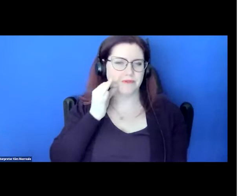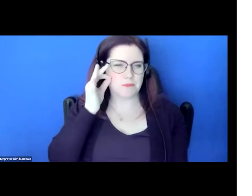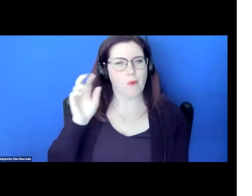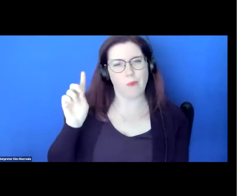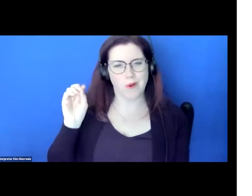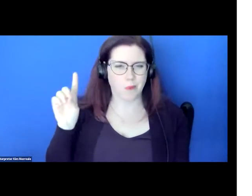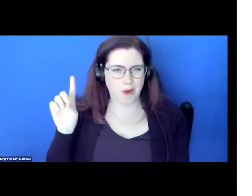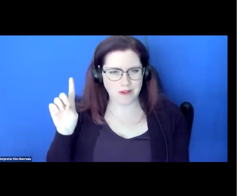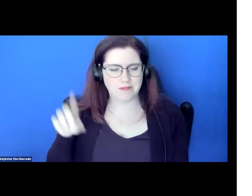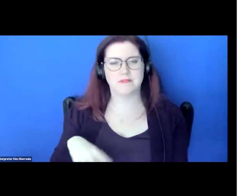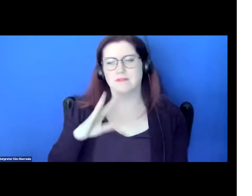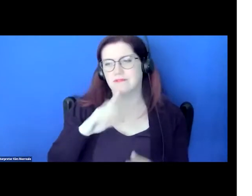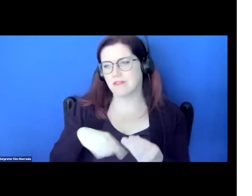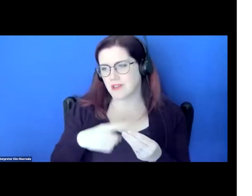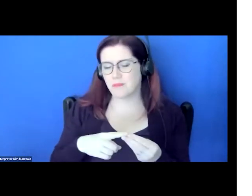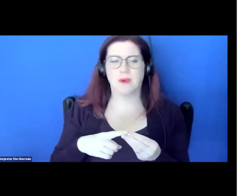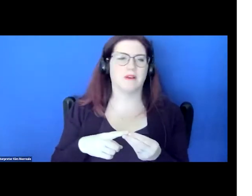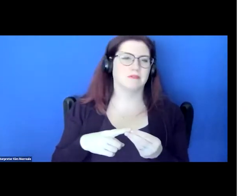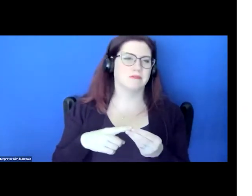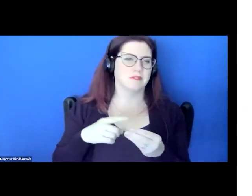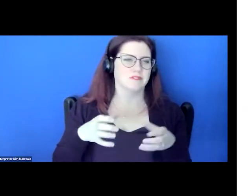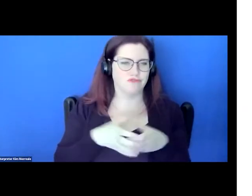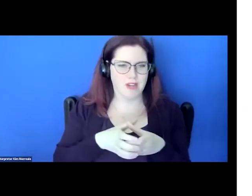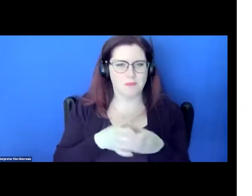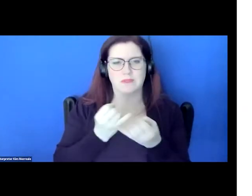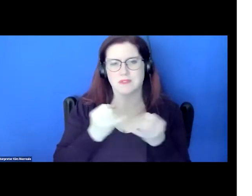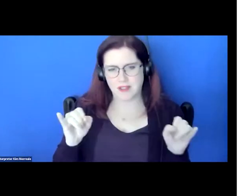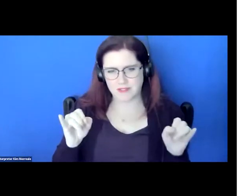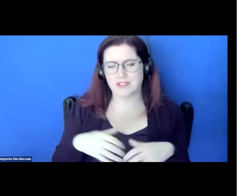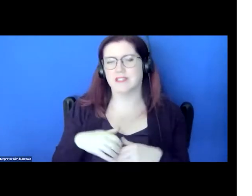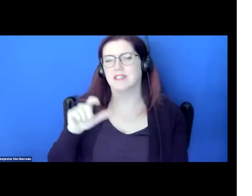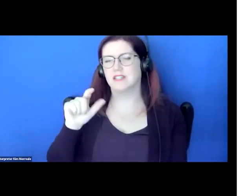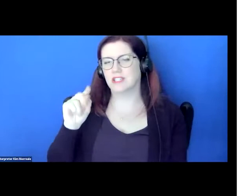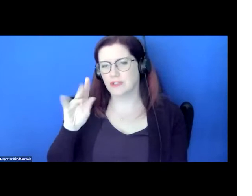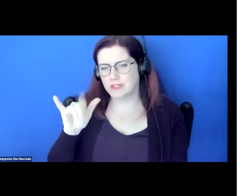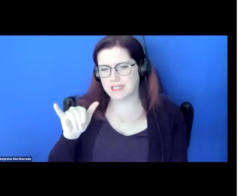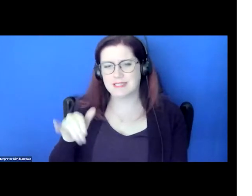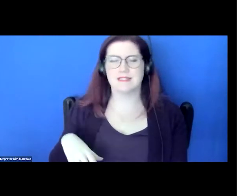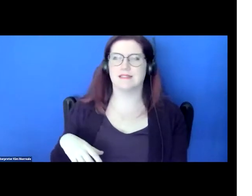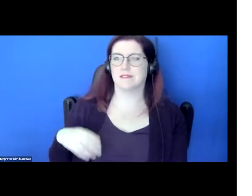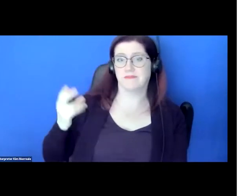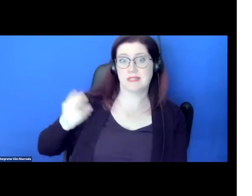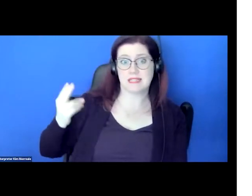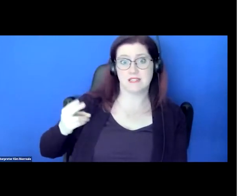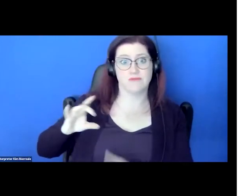that goes through tribal sovereignty treaties, the historical relationship between our governments